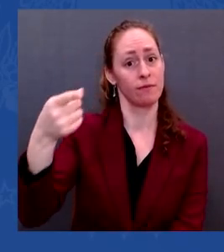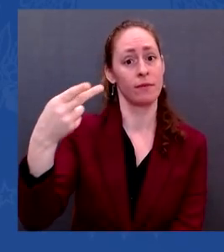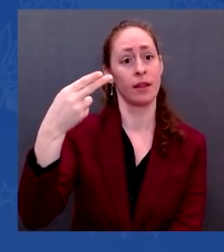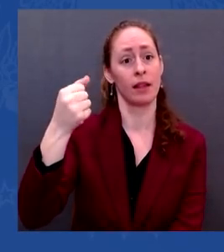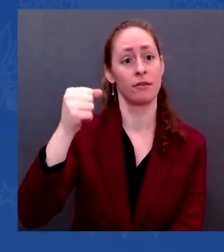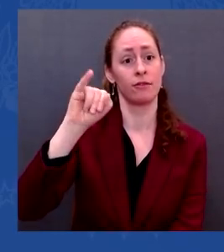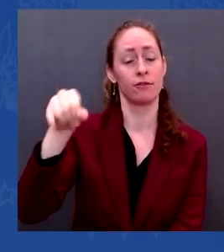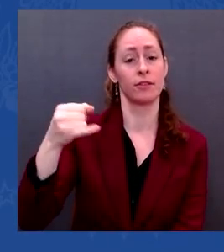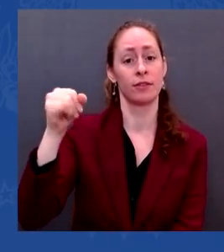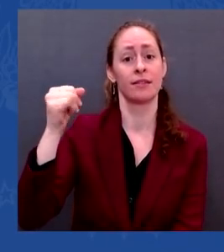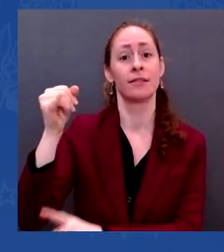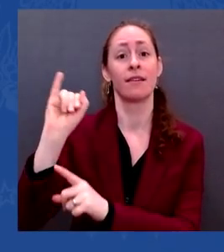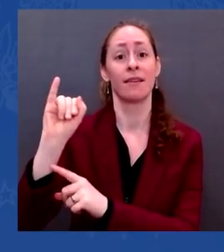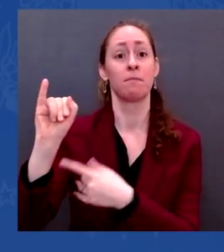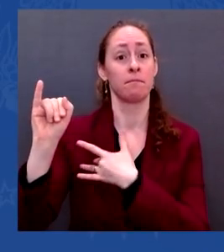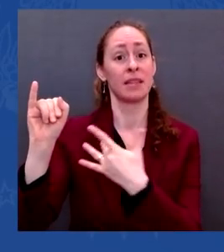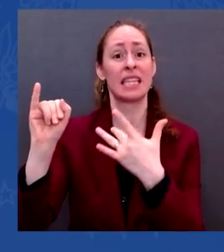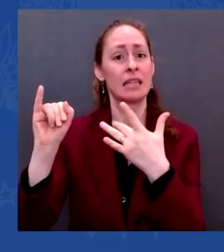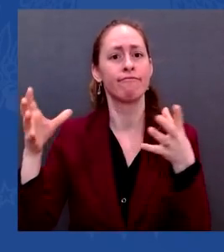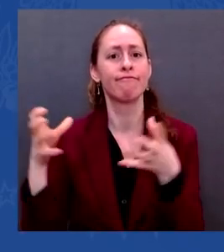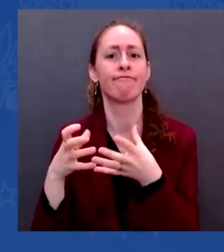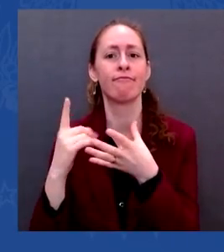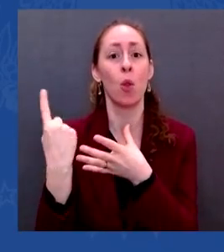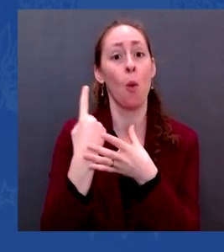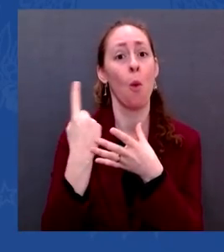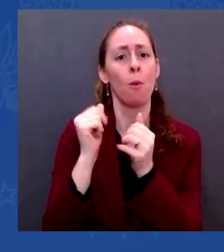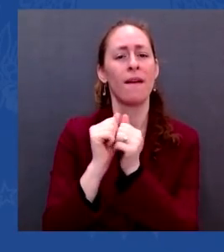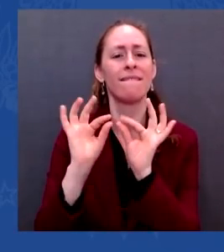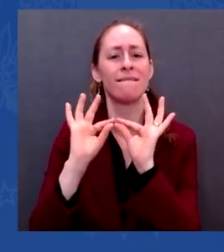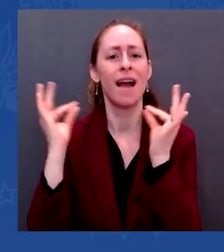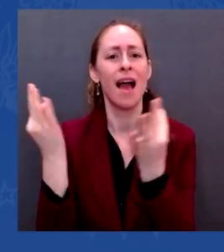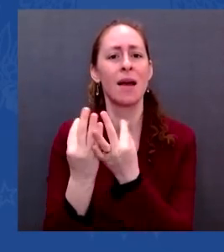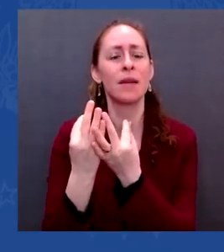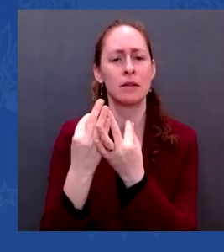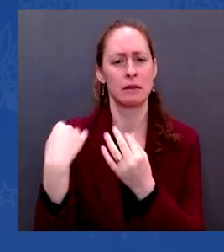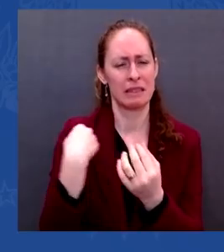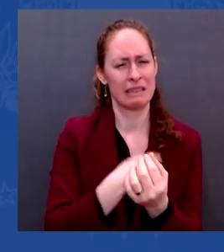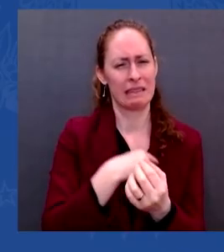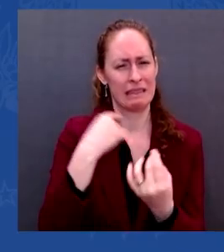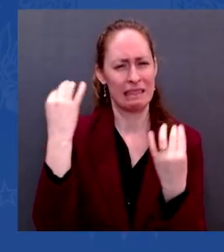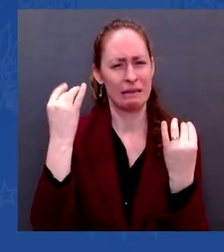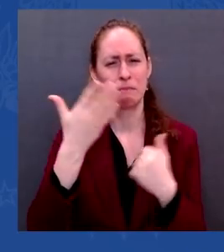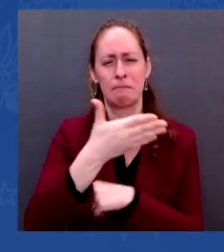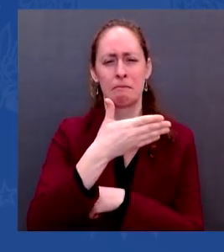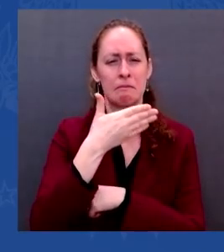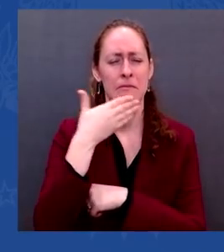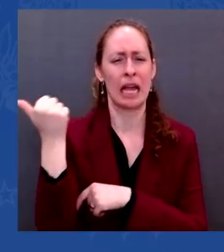rather than targeting him with an air strike. We made this choice to minimize civilian casualties.